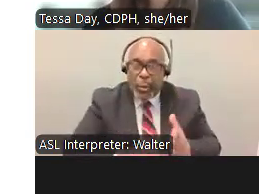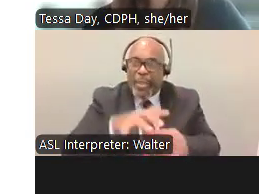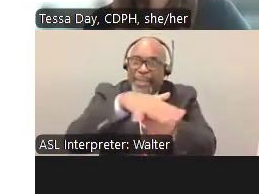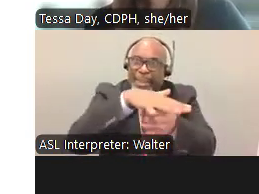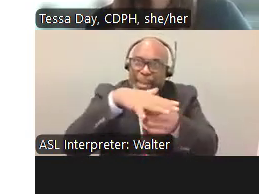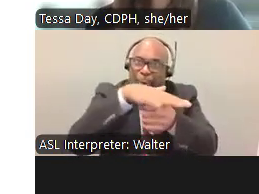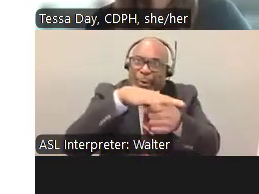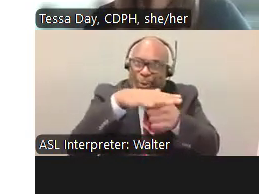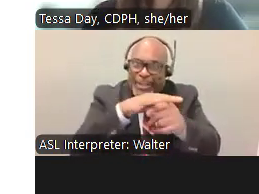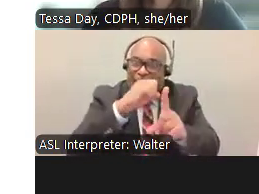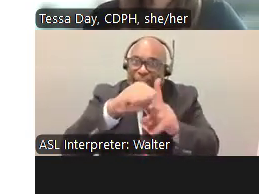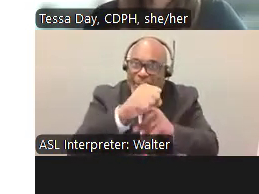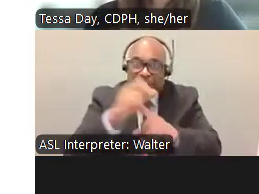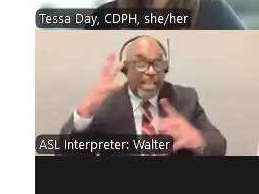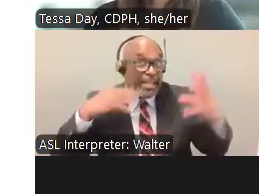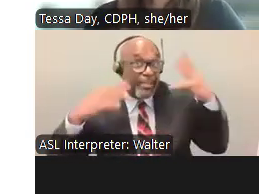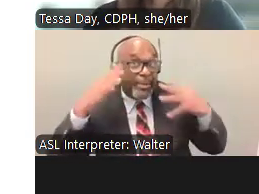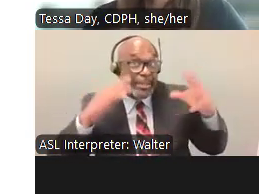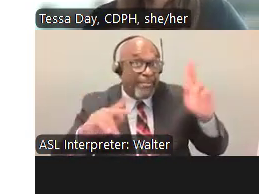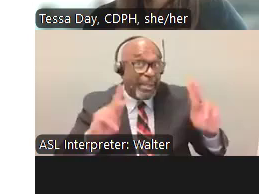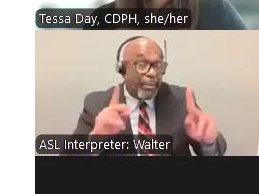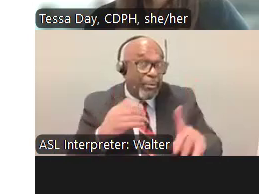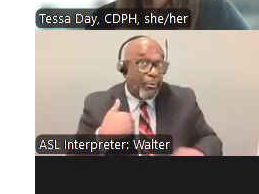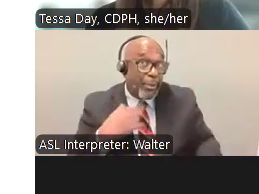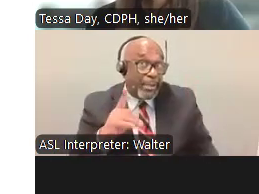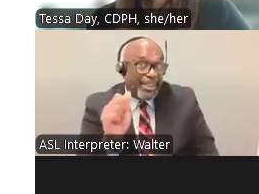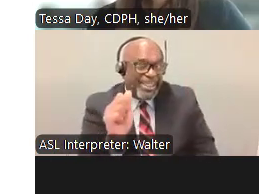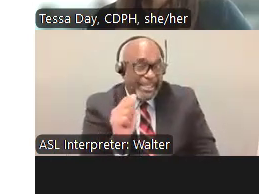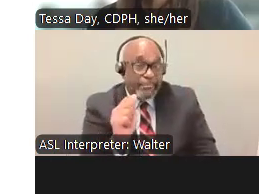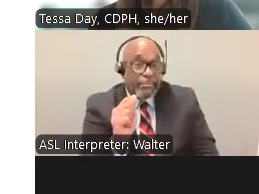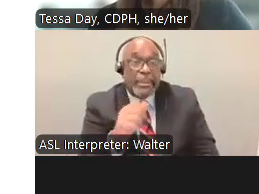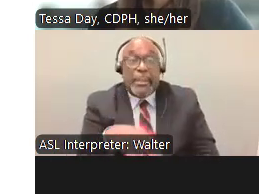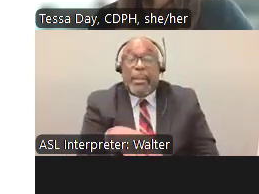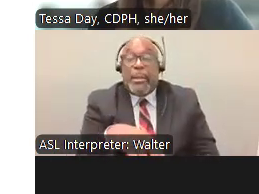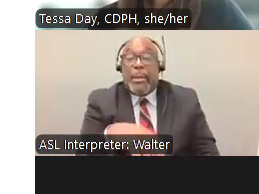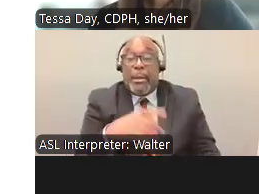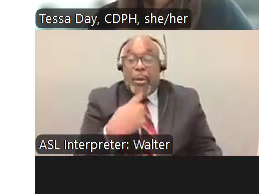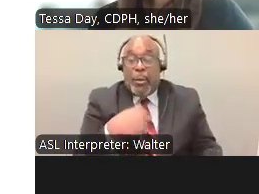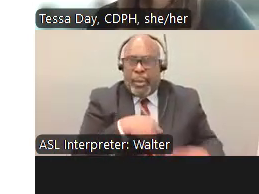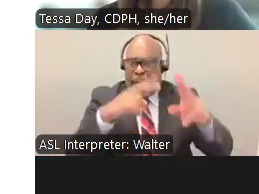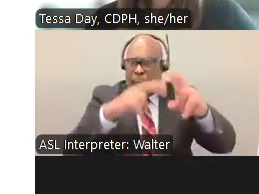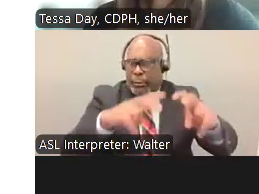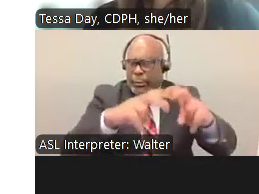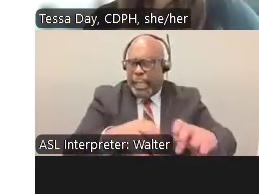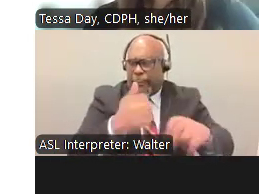13:27:36 experiences of people with 13:27:38 disabilities. So we looked at a 13:27:39 few different domains of the 13:27:41 neighborhood that I know Clare